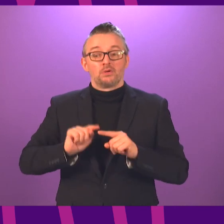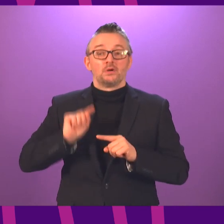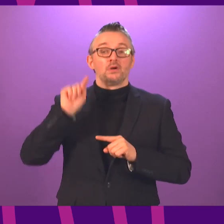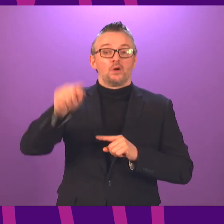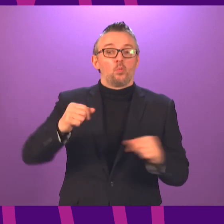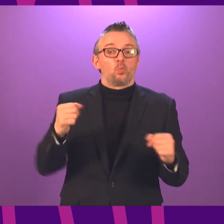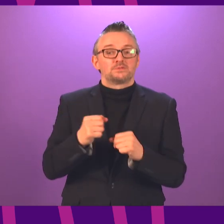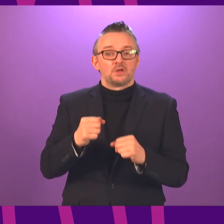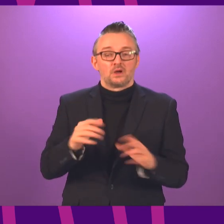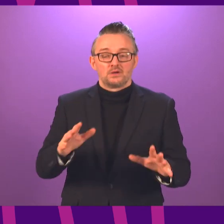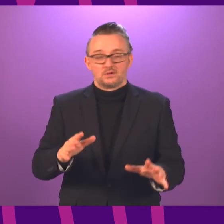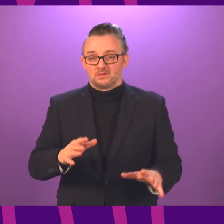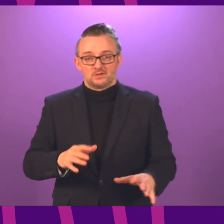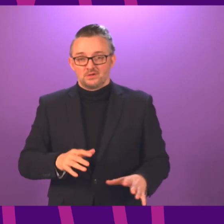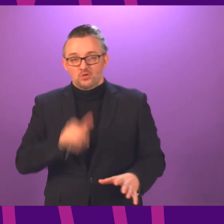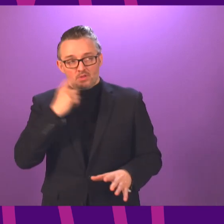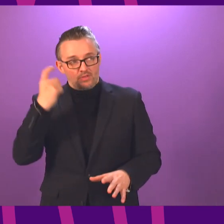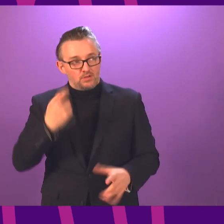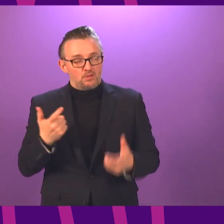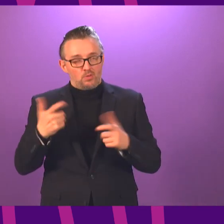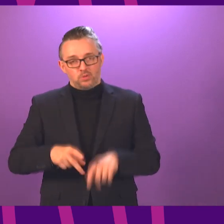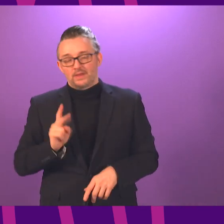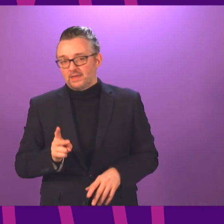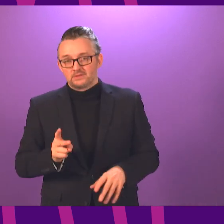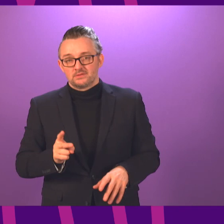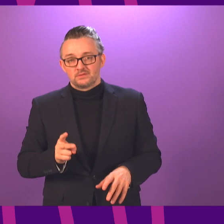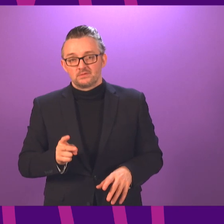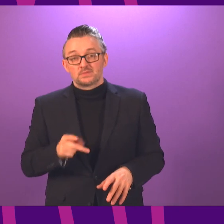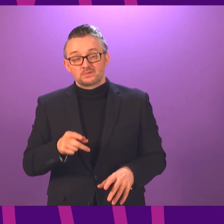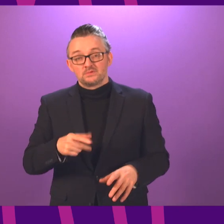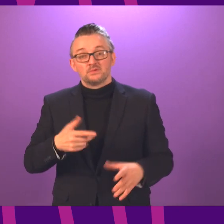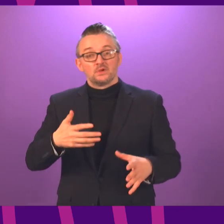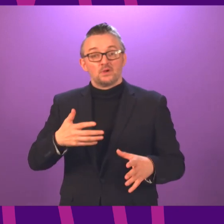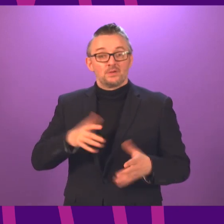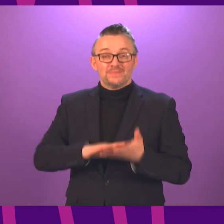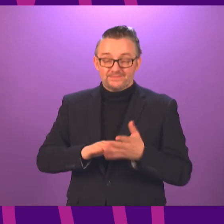having to contemplate another lockdown. That will continue to mean some trade-offs for